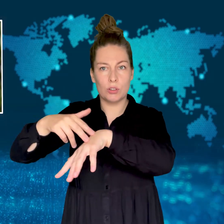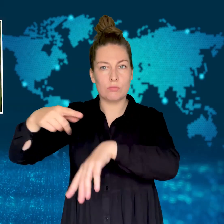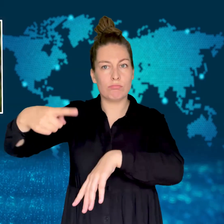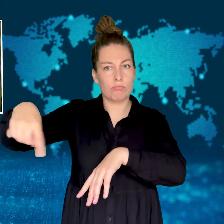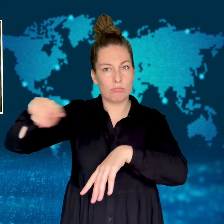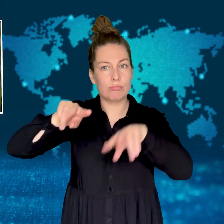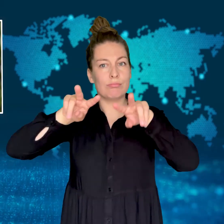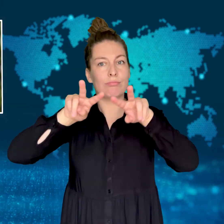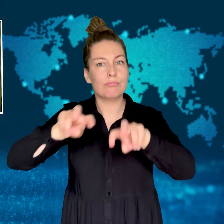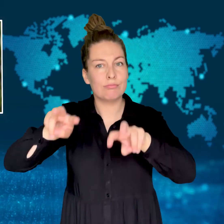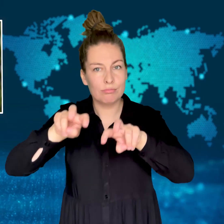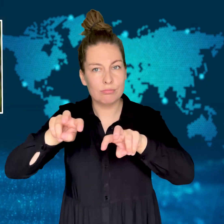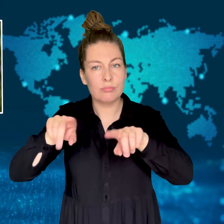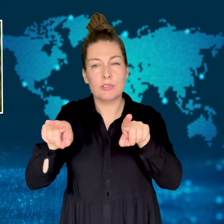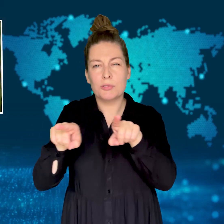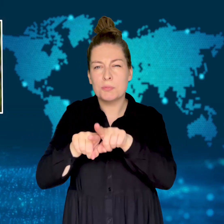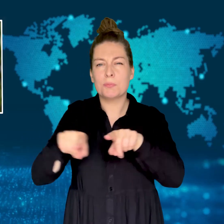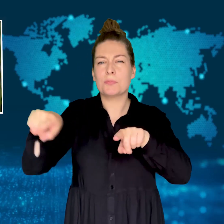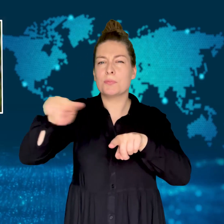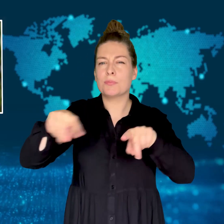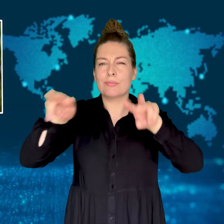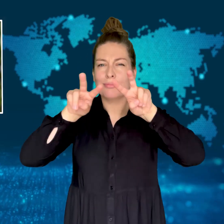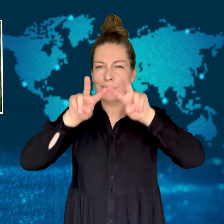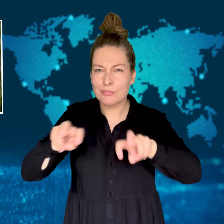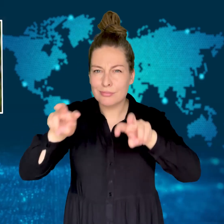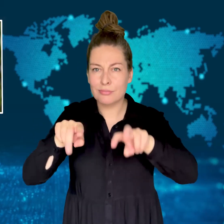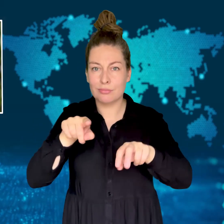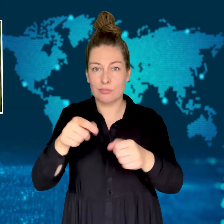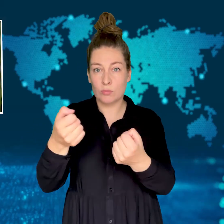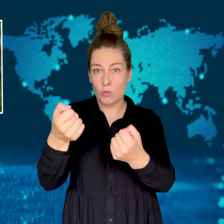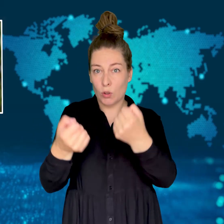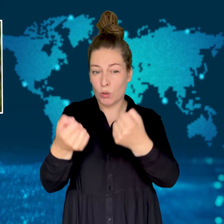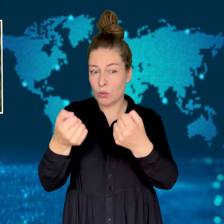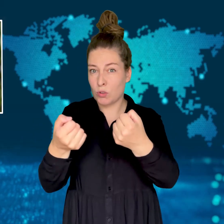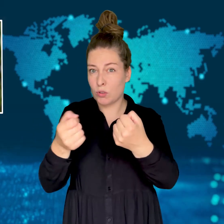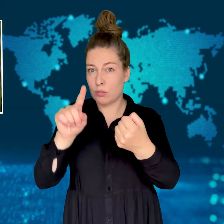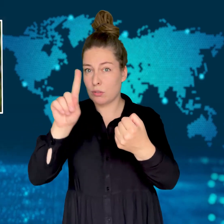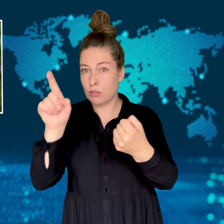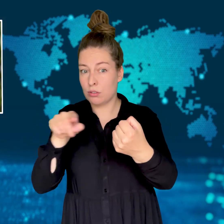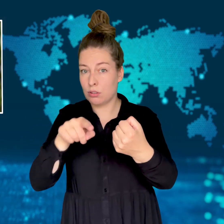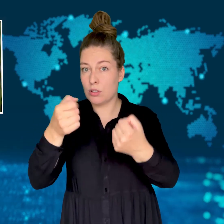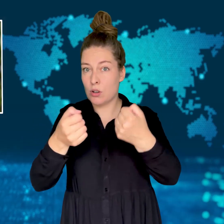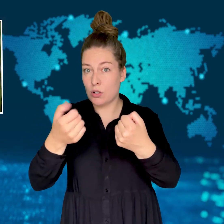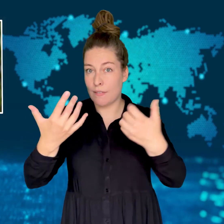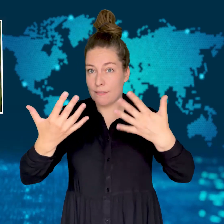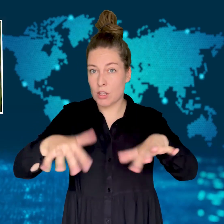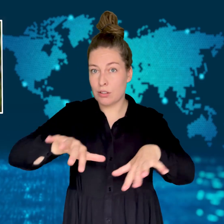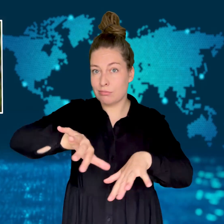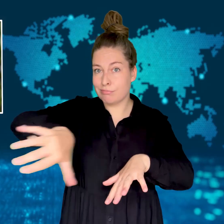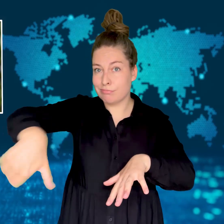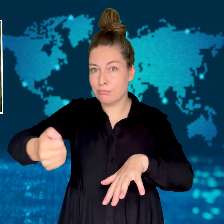The investigation will include if the vehicle was stolen or